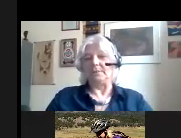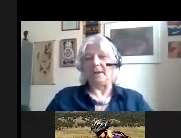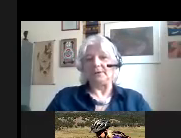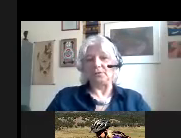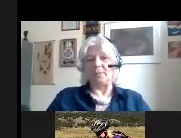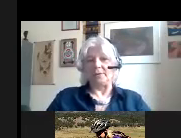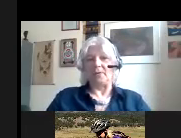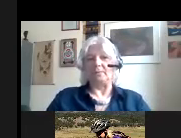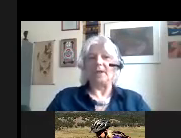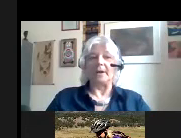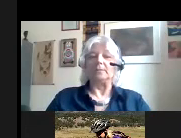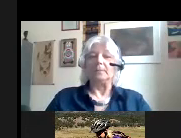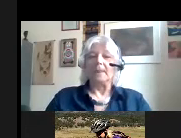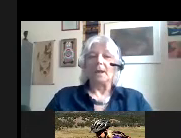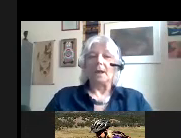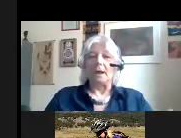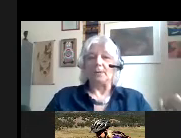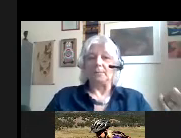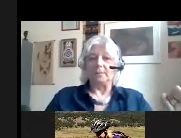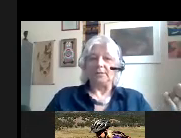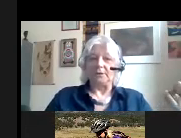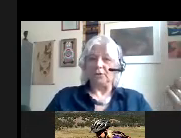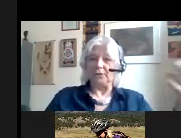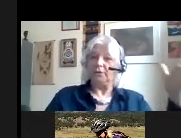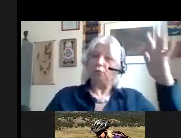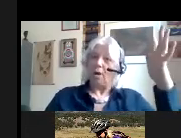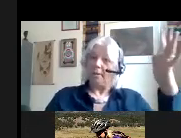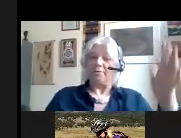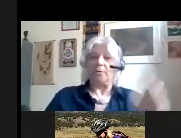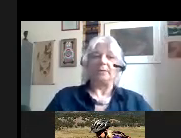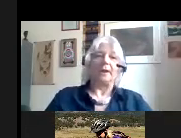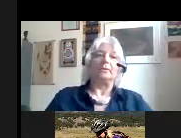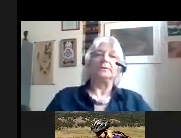about in trauma informed care. And so just in trauma informed care, it's kind